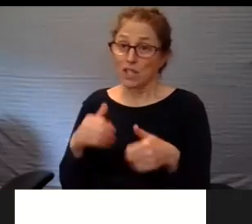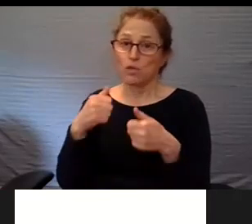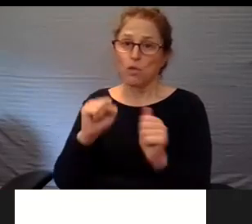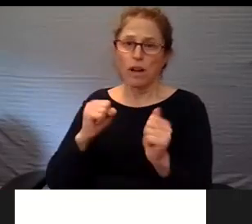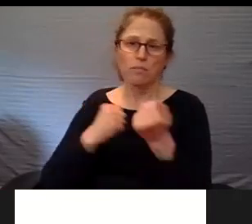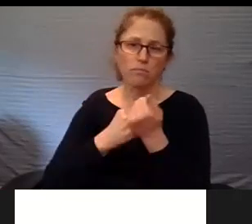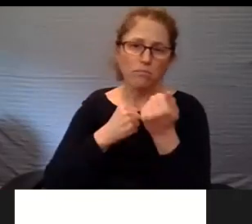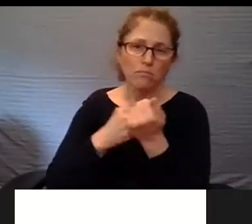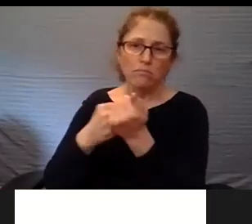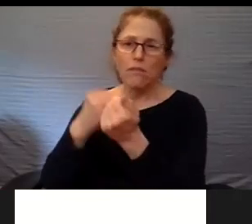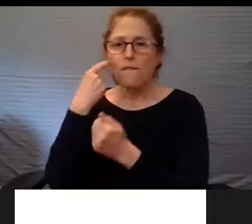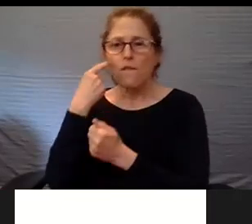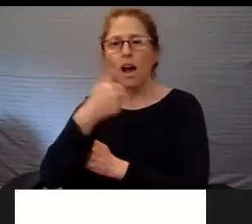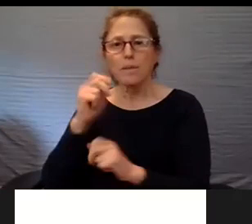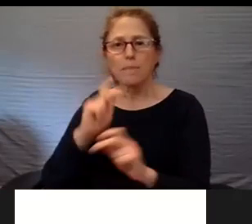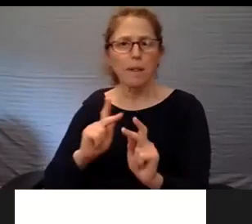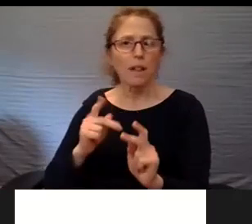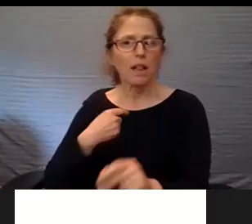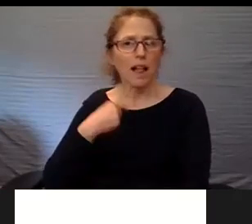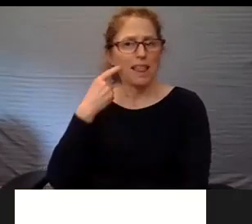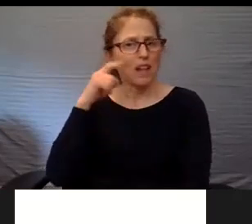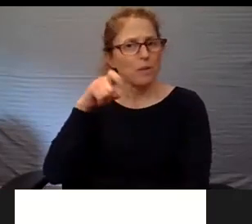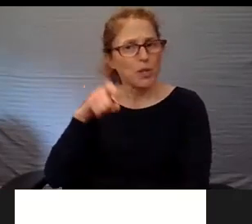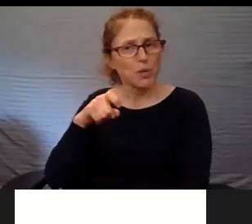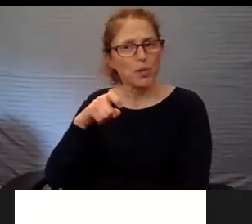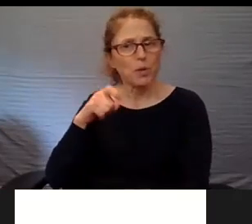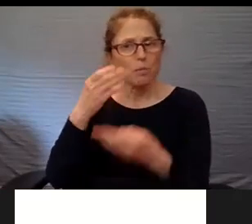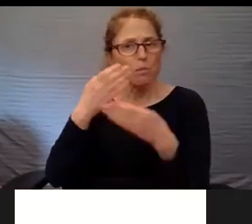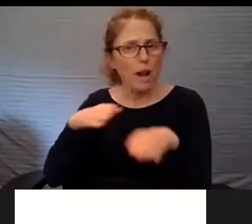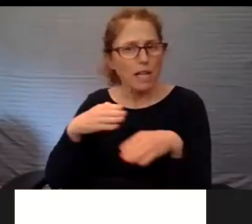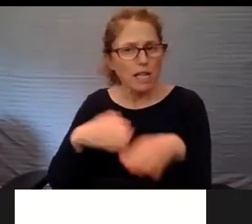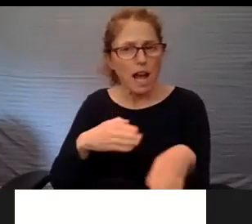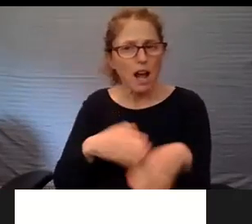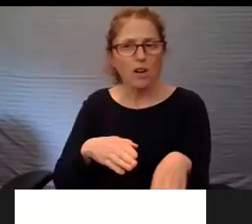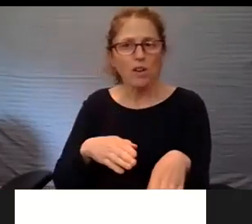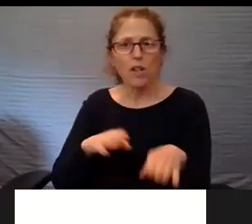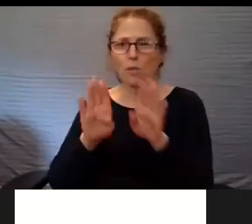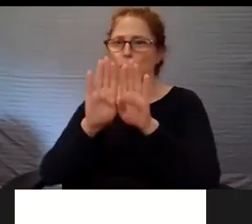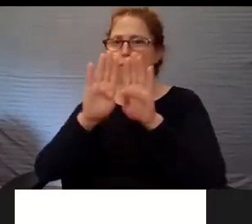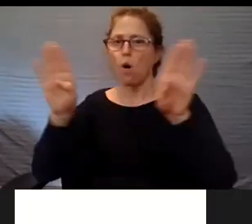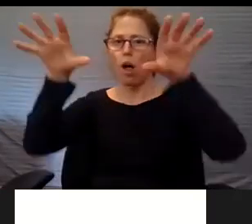for others, I think we need to break down the wall of ableism.